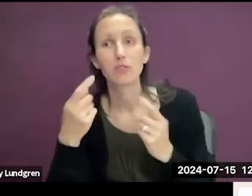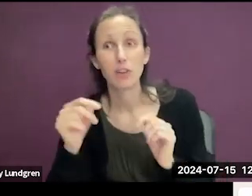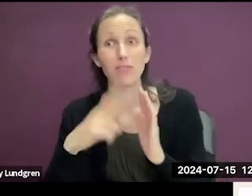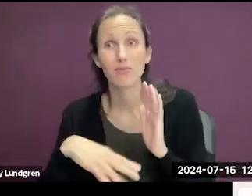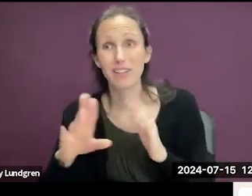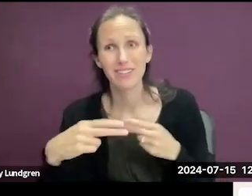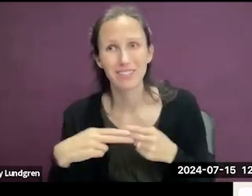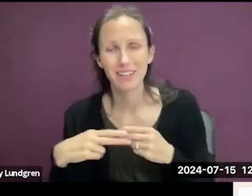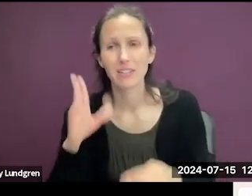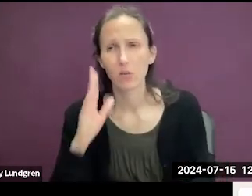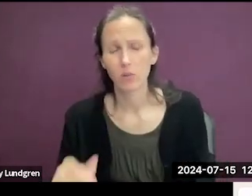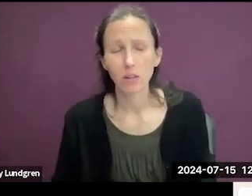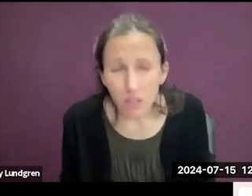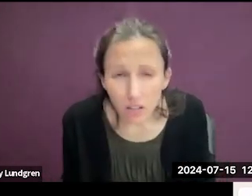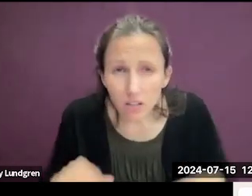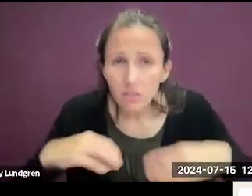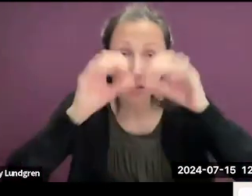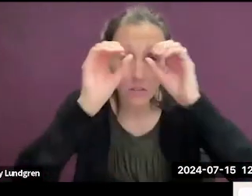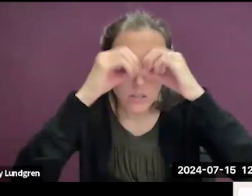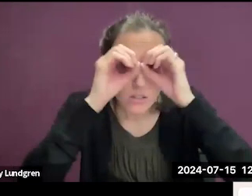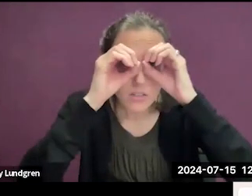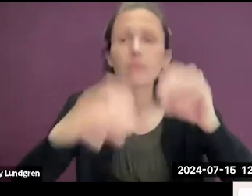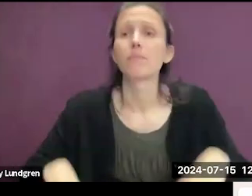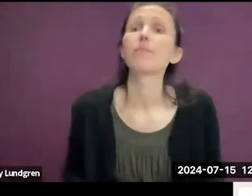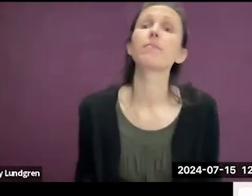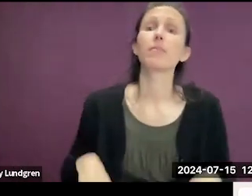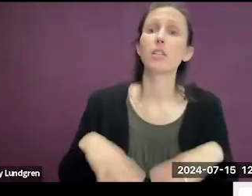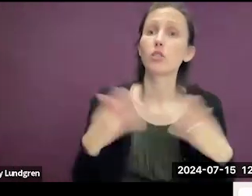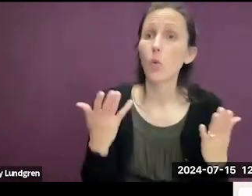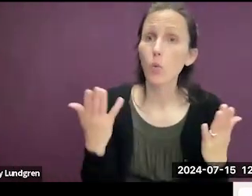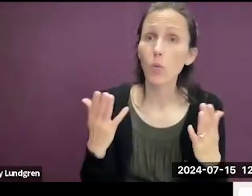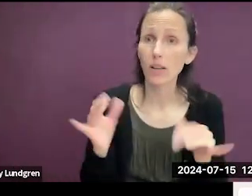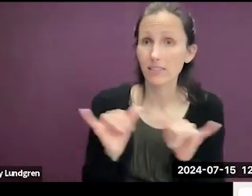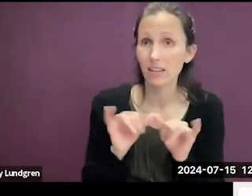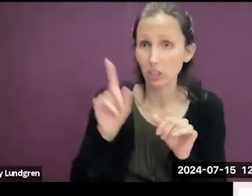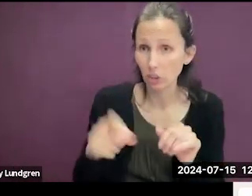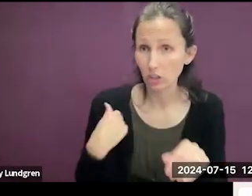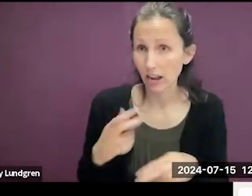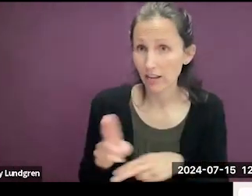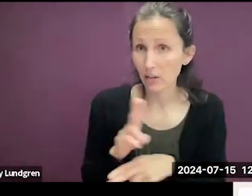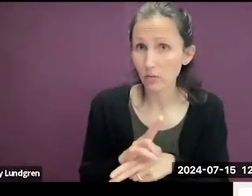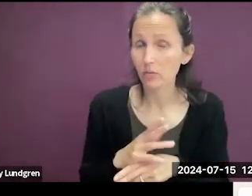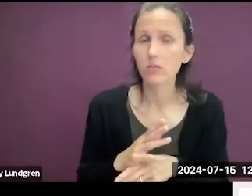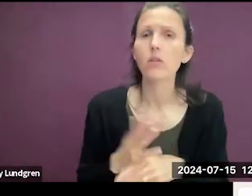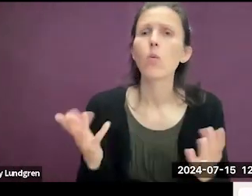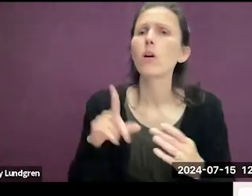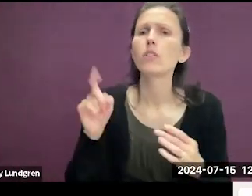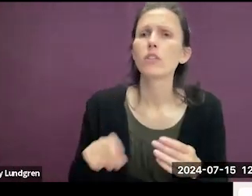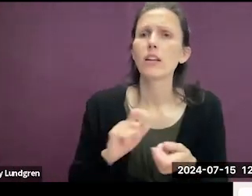So what font size should I use, and how do I adjust it? So what is that minimum font size